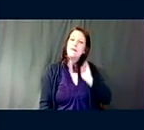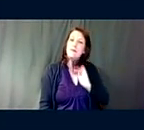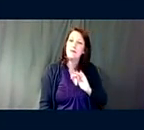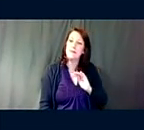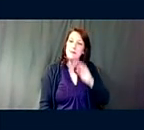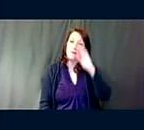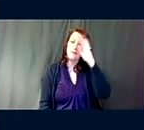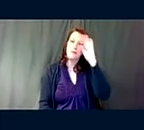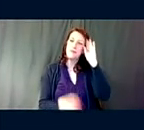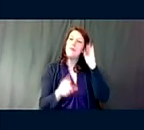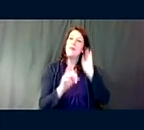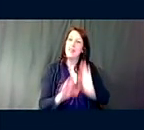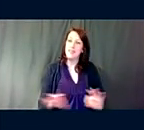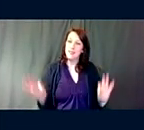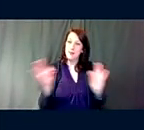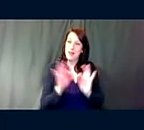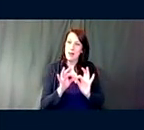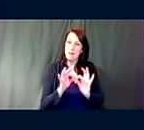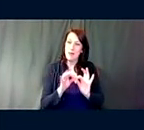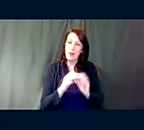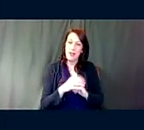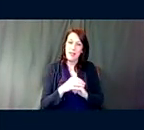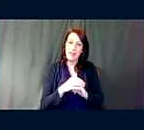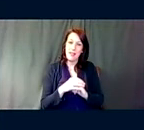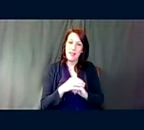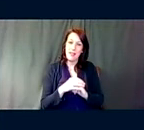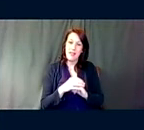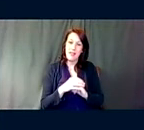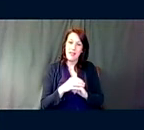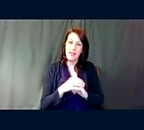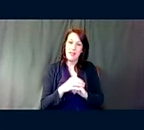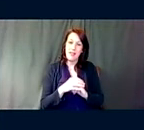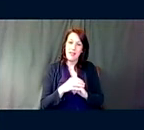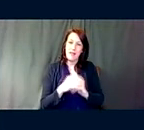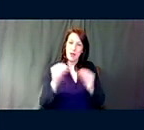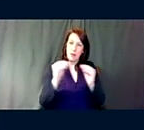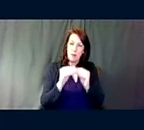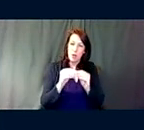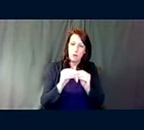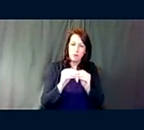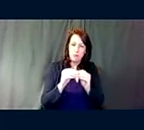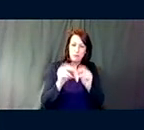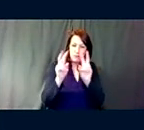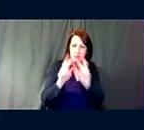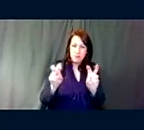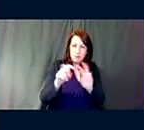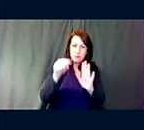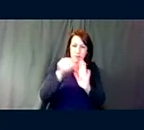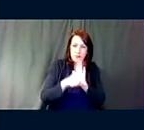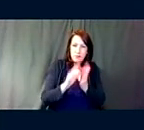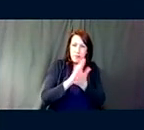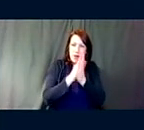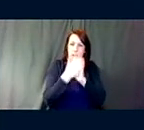BECAUSE THIS IS, AS I SAID, PARTICULARLY IMPORTANT AS ONE GOES DEEPER IN THIS MOVEMENT